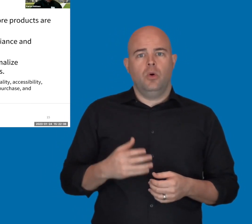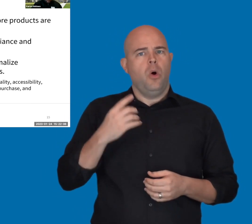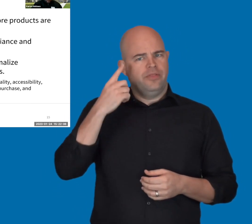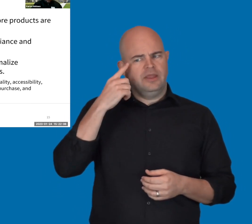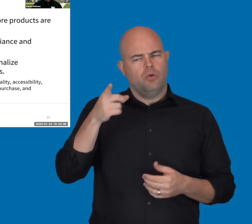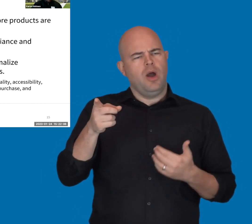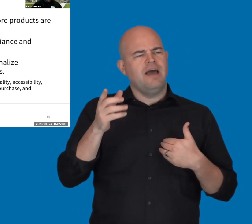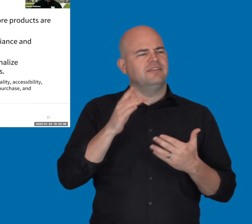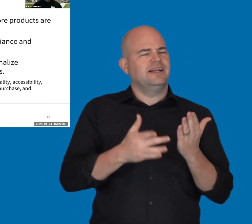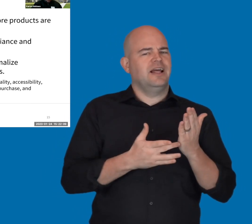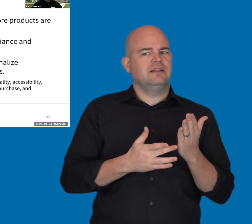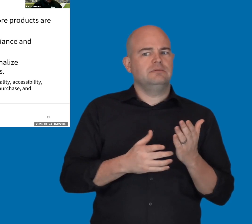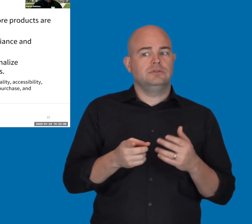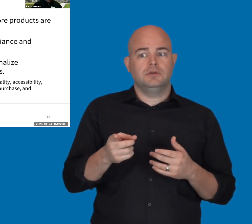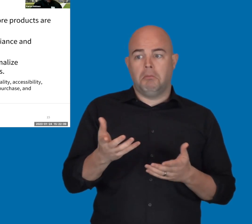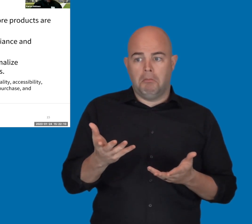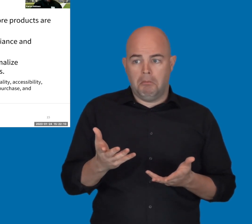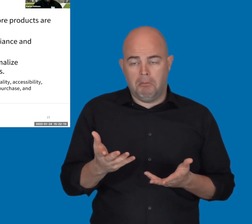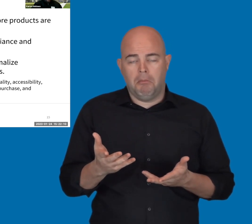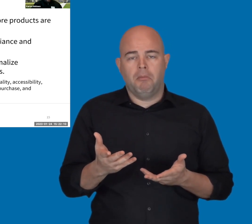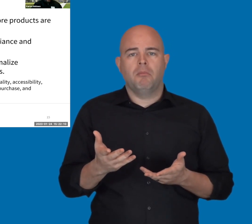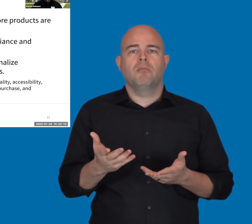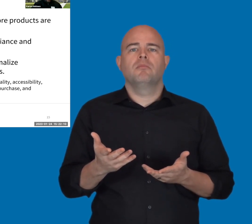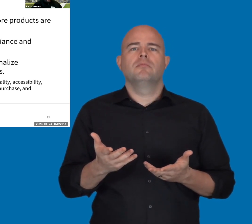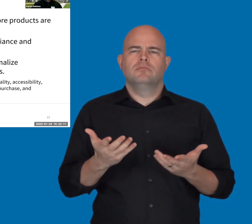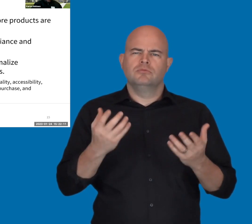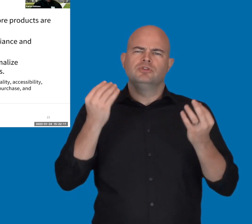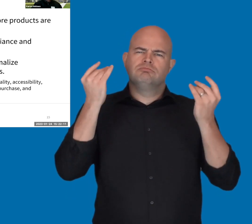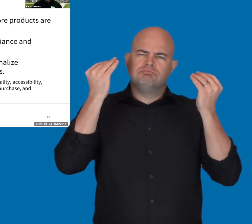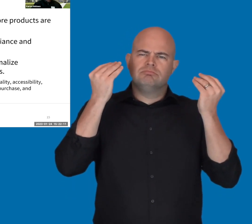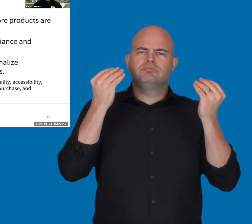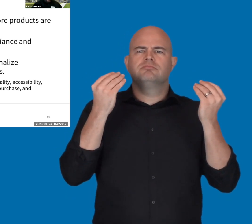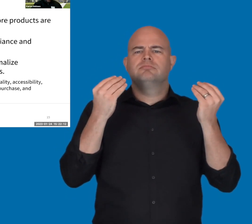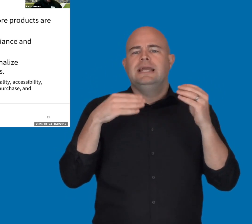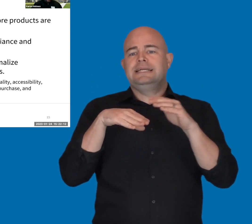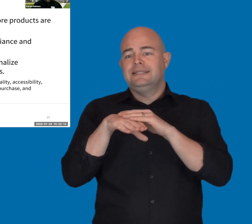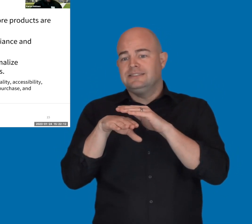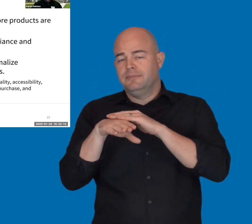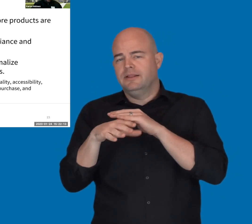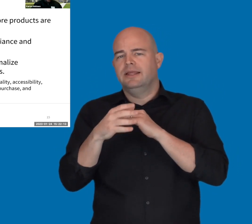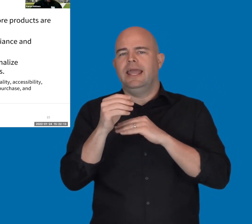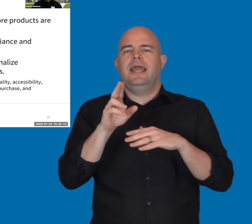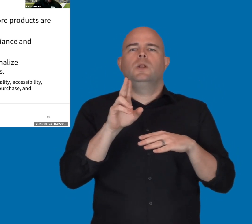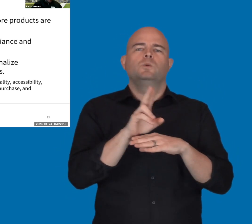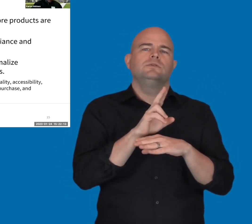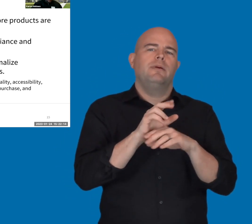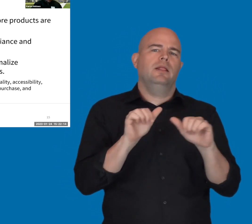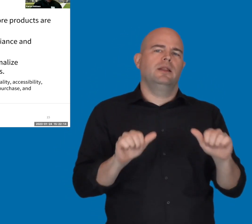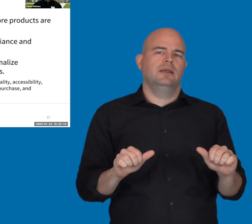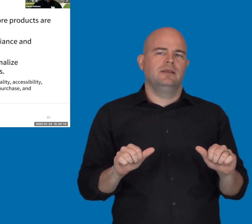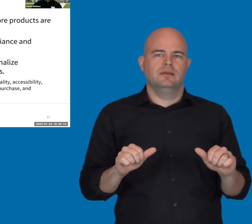into that process during the RFP to be there to check on the compliance with first hand knowledge rather